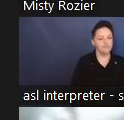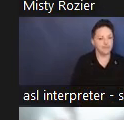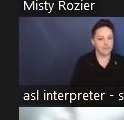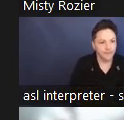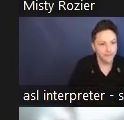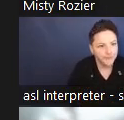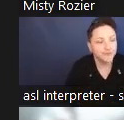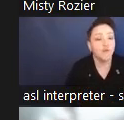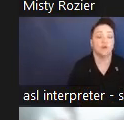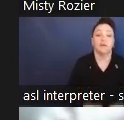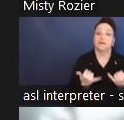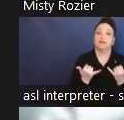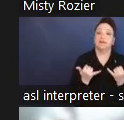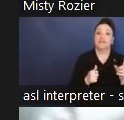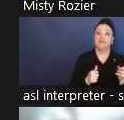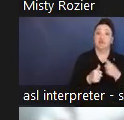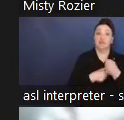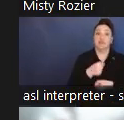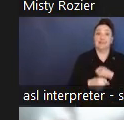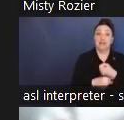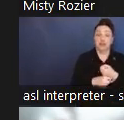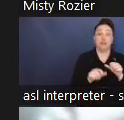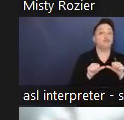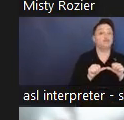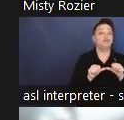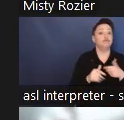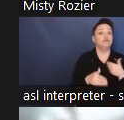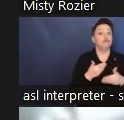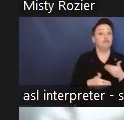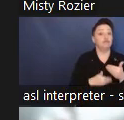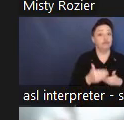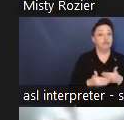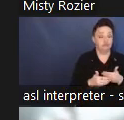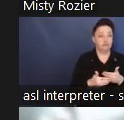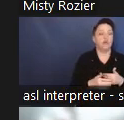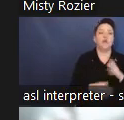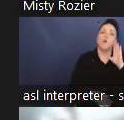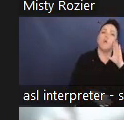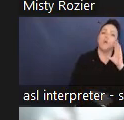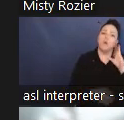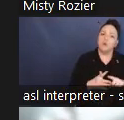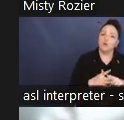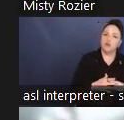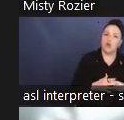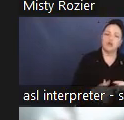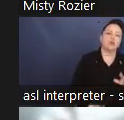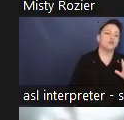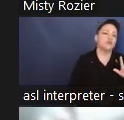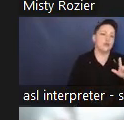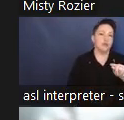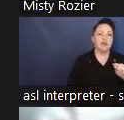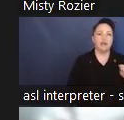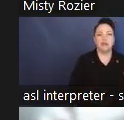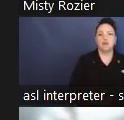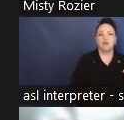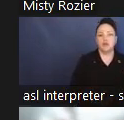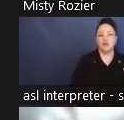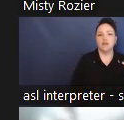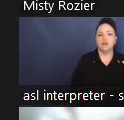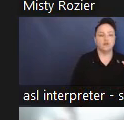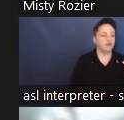this first year continues we will be working on 23, 25 biennium amendments as well. Feels